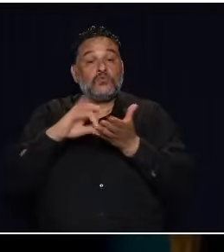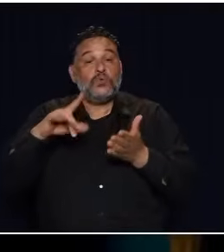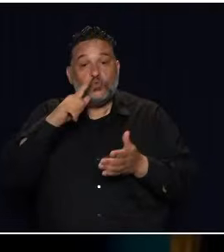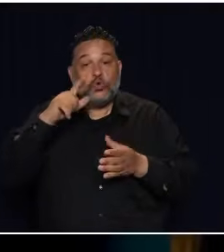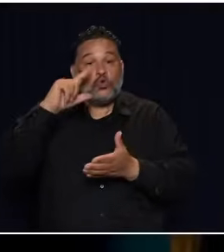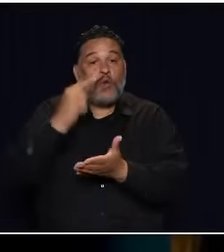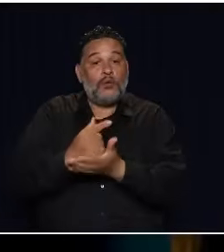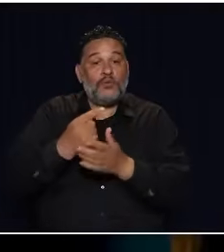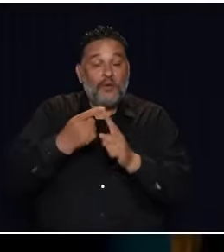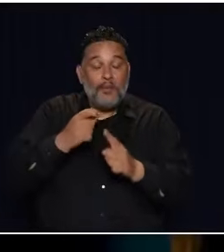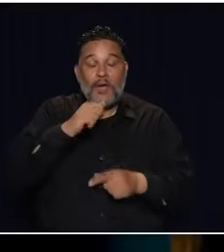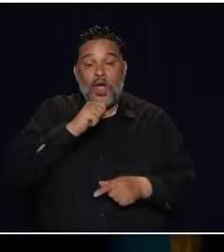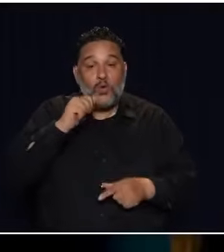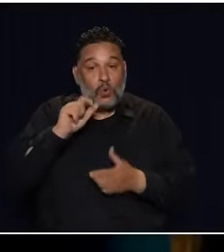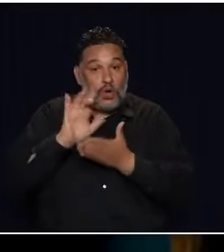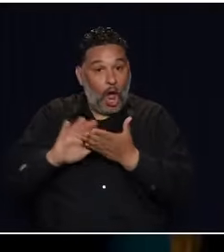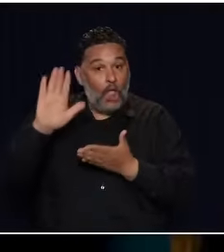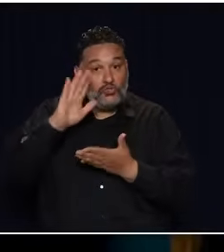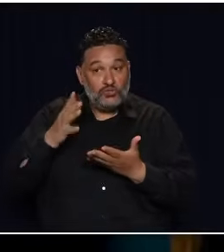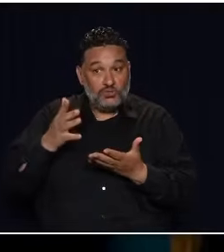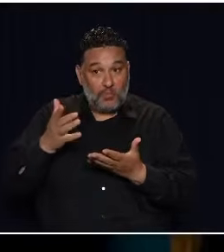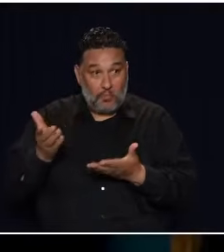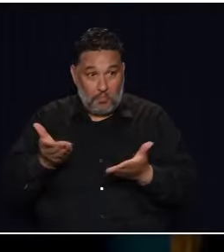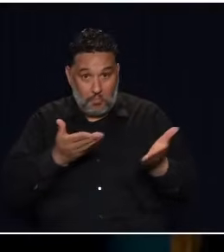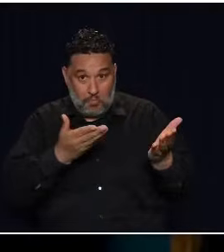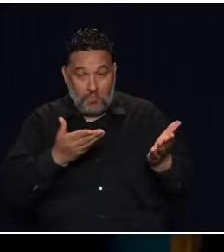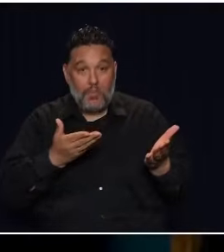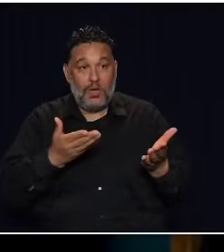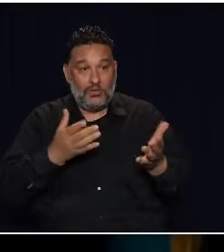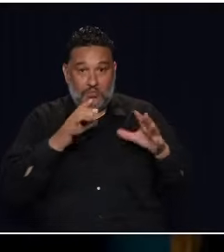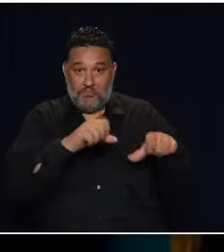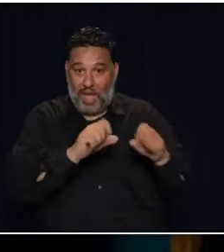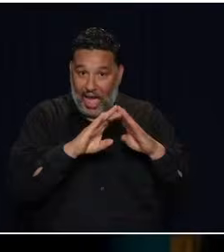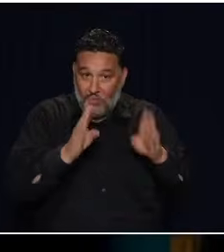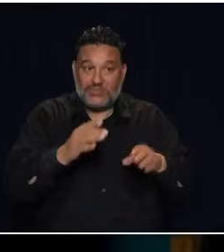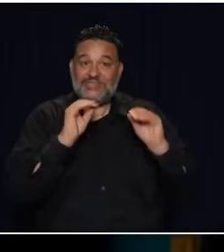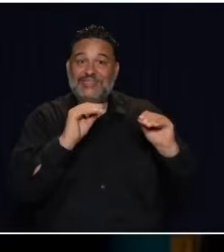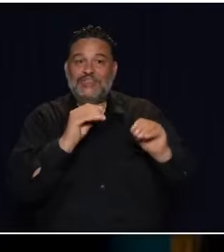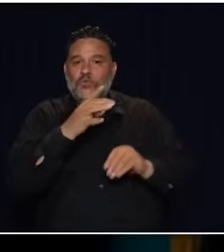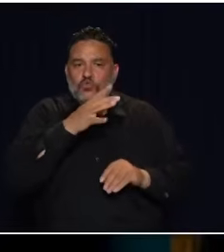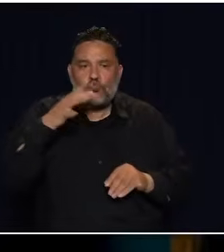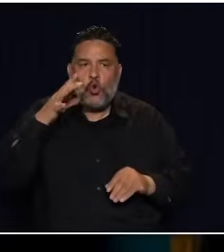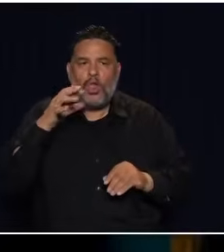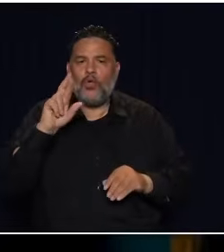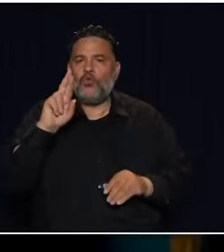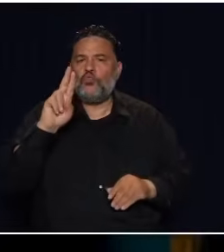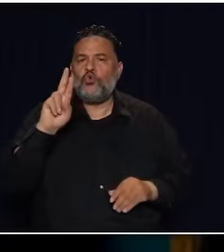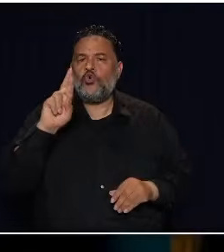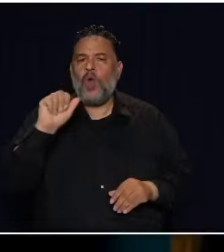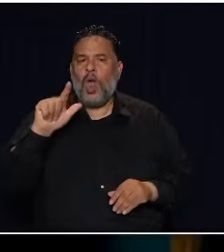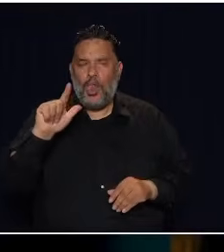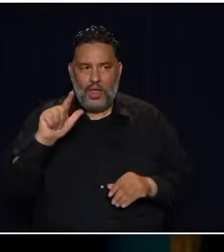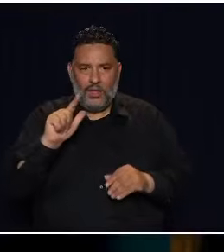TEACHERS ARE NEEDED DESPERATELY. WE CAN PROVIDE OUR STUDENTS GRADUATING FROM ARIZONA COLLEGES